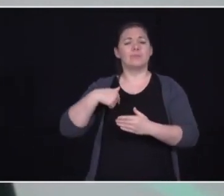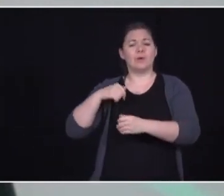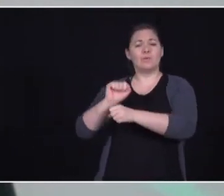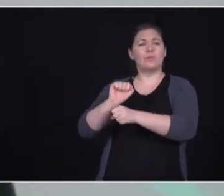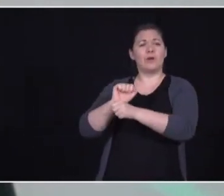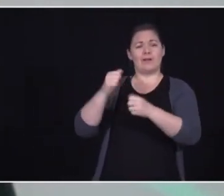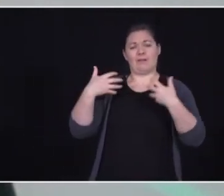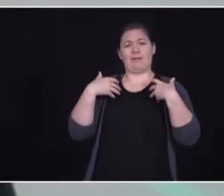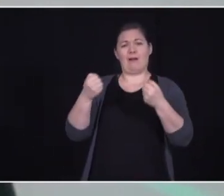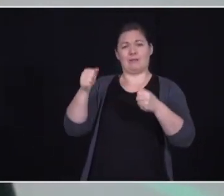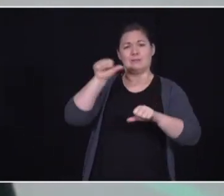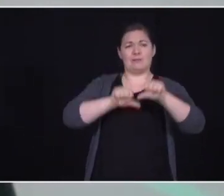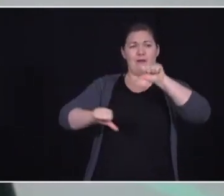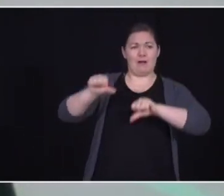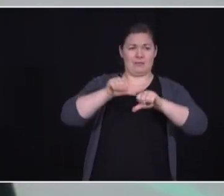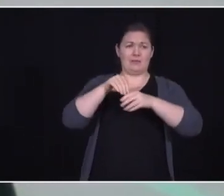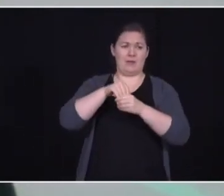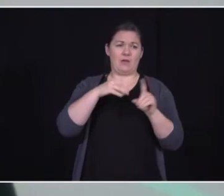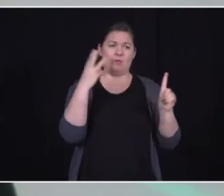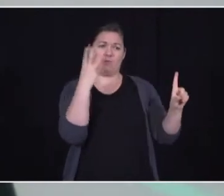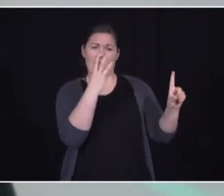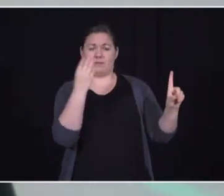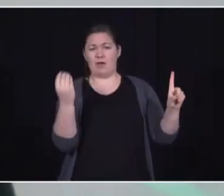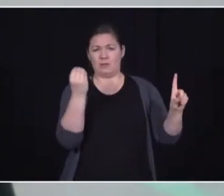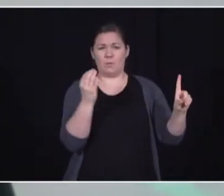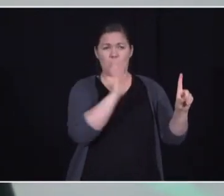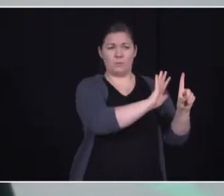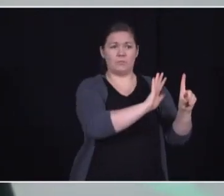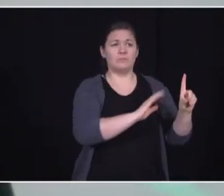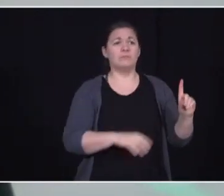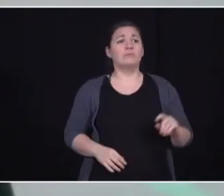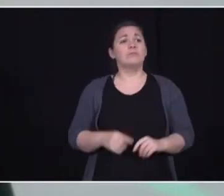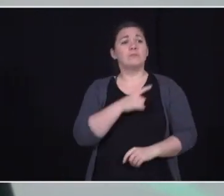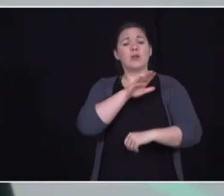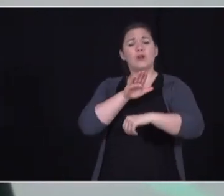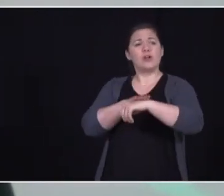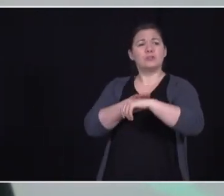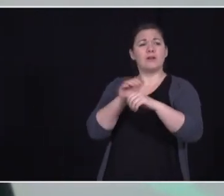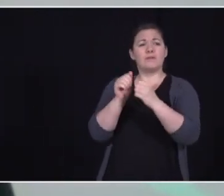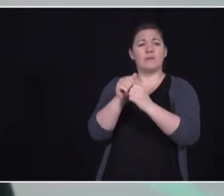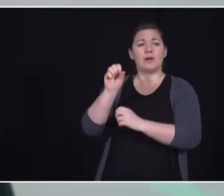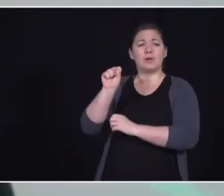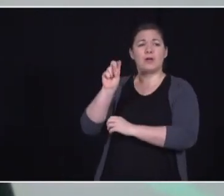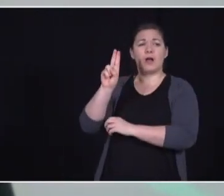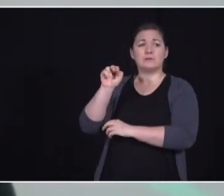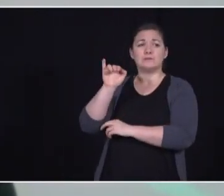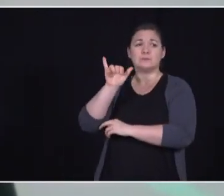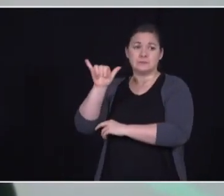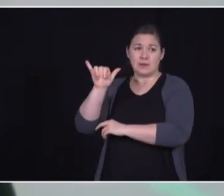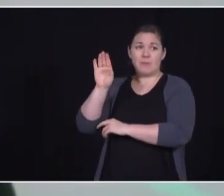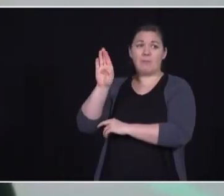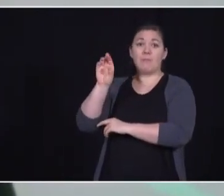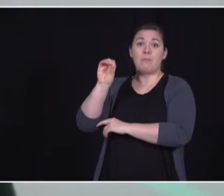Assistant Prof. in the faculty of health sciences at Western University. He is a consulting clinical bioethicist at